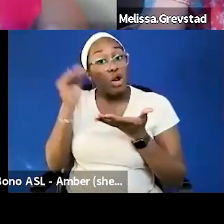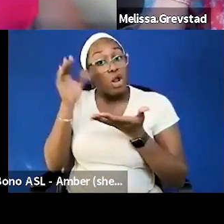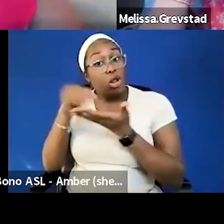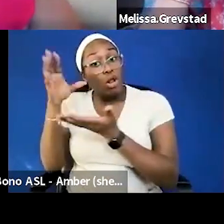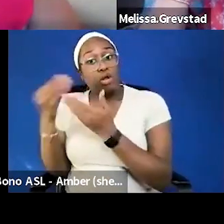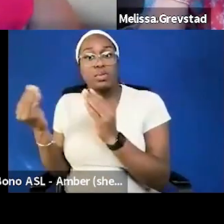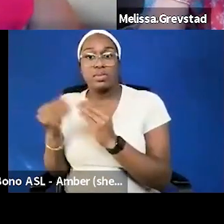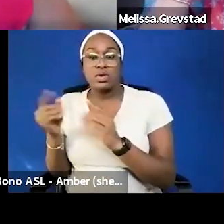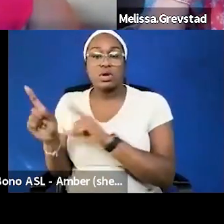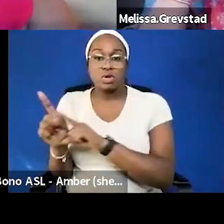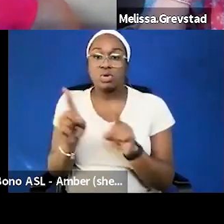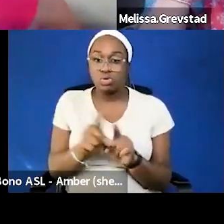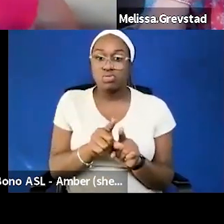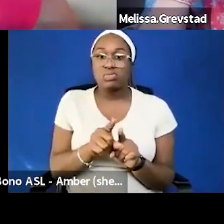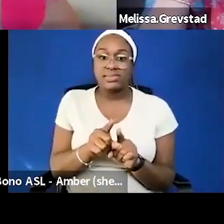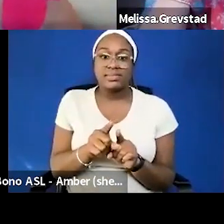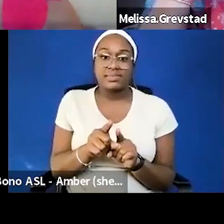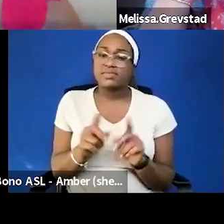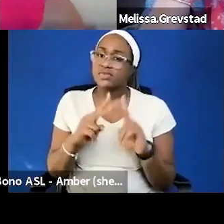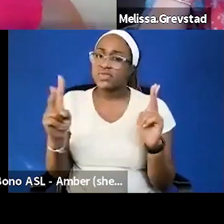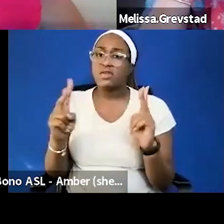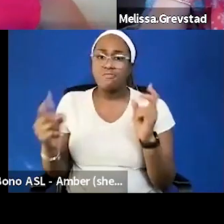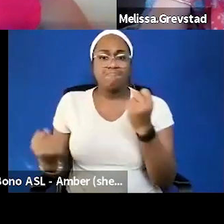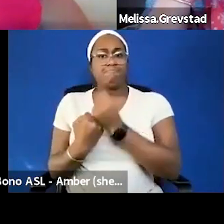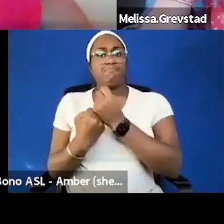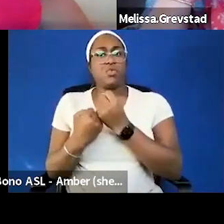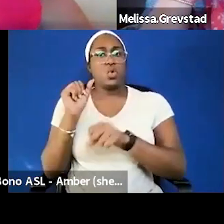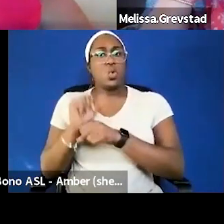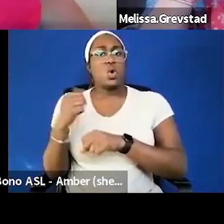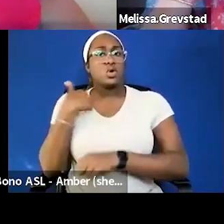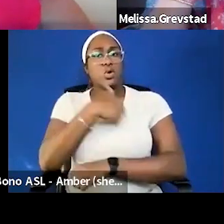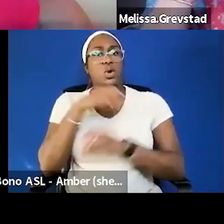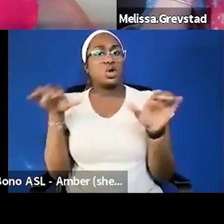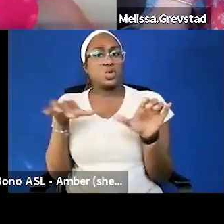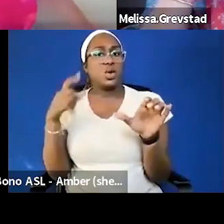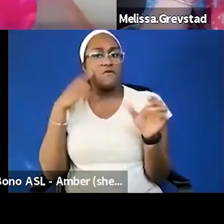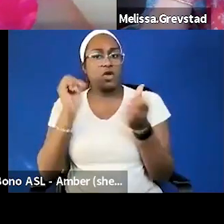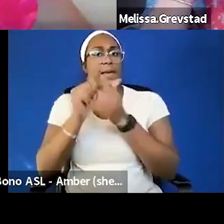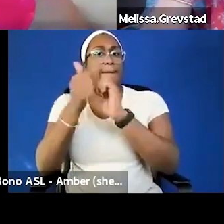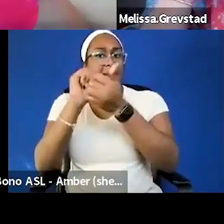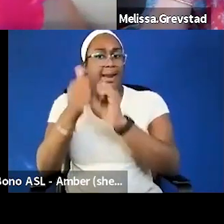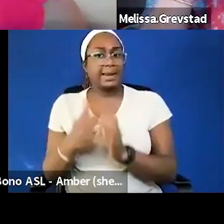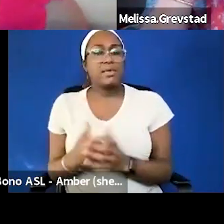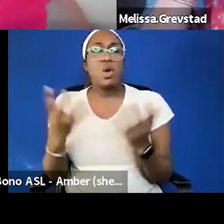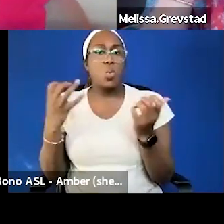And they also are, you know, very behind the work that we're doing for this this campaign and and want to continue to accelerate it.